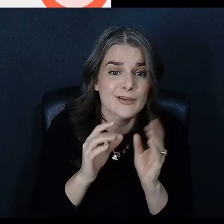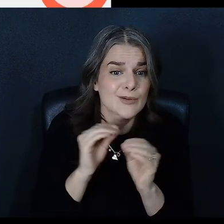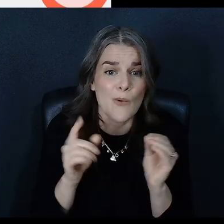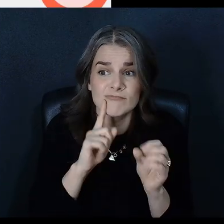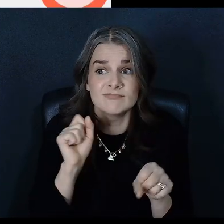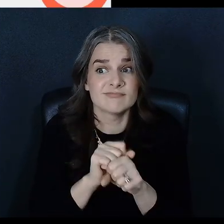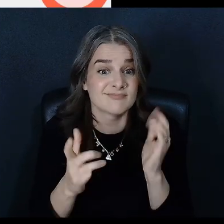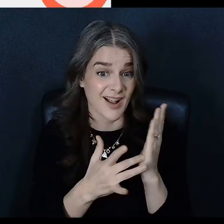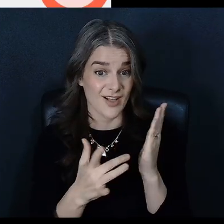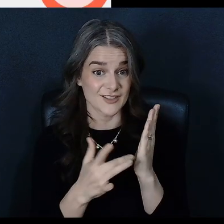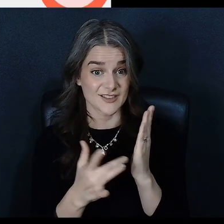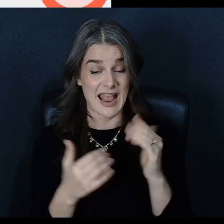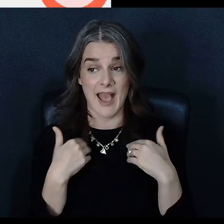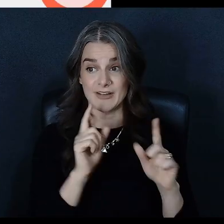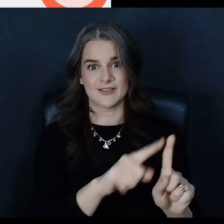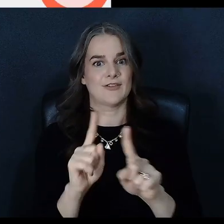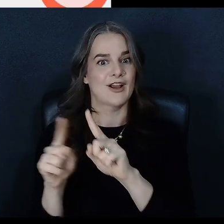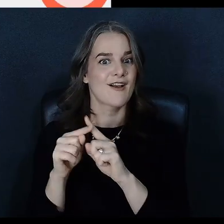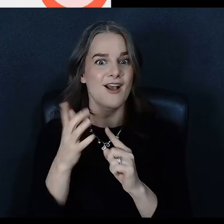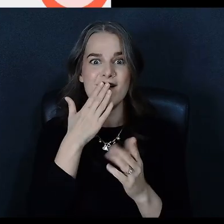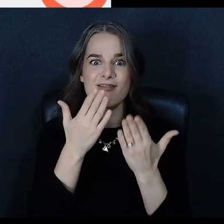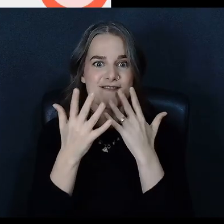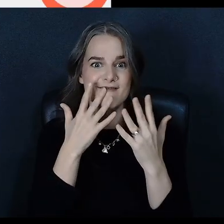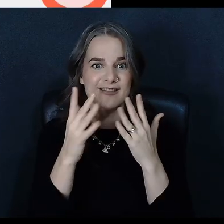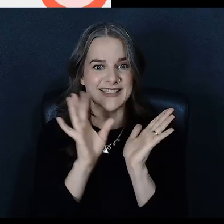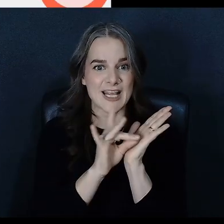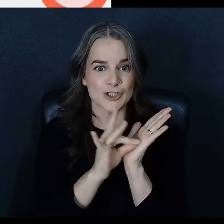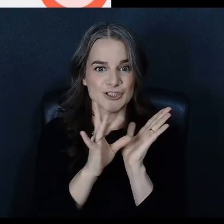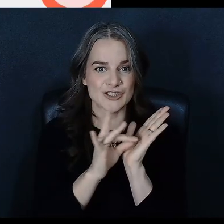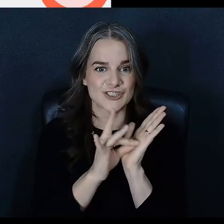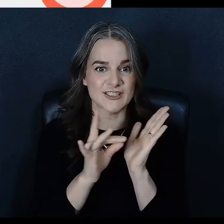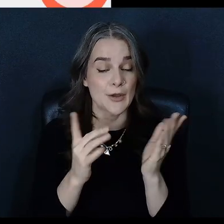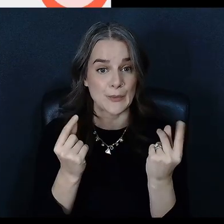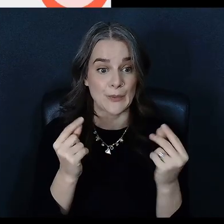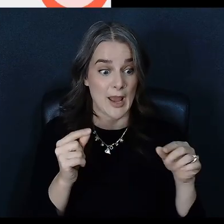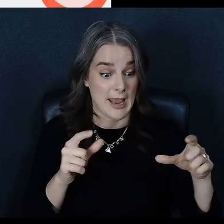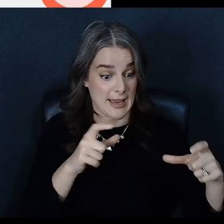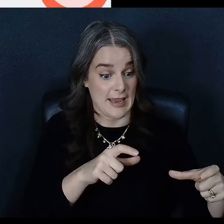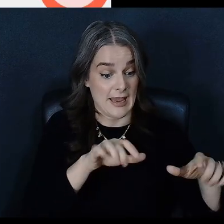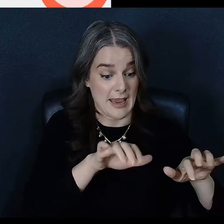so different contrasts, and just simply stick them on the keyboard. Maybe that's the solution someone needs.